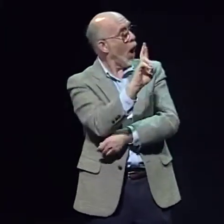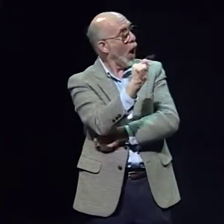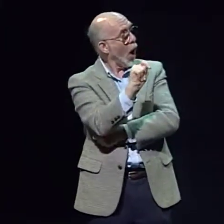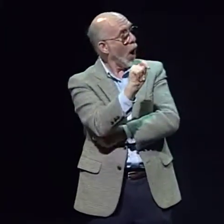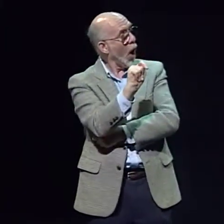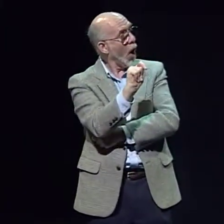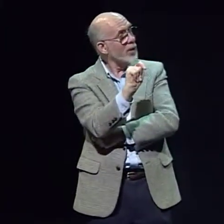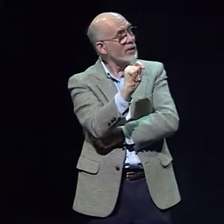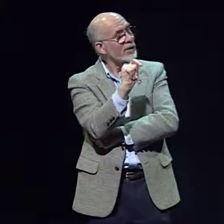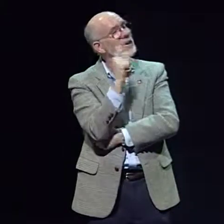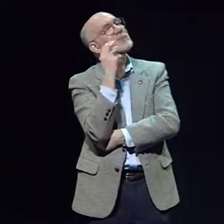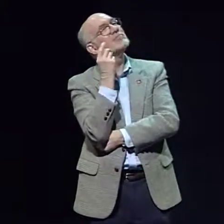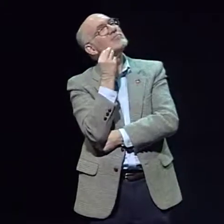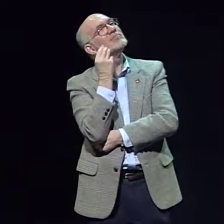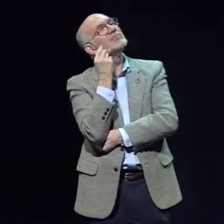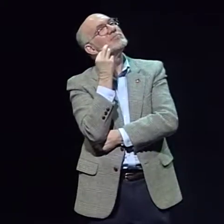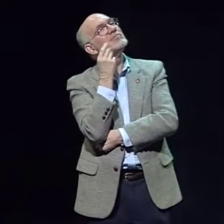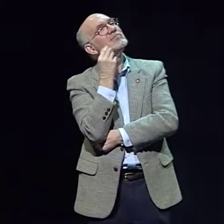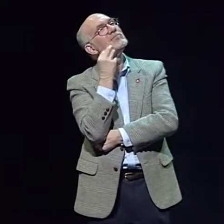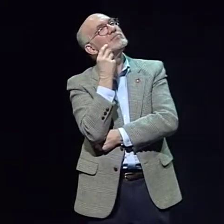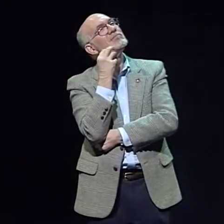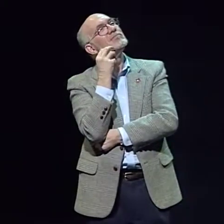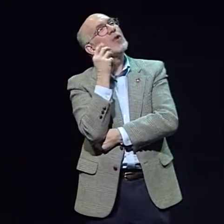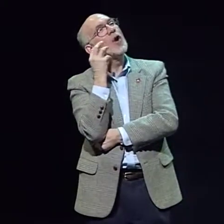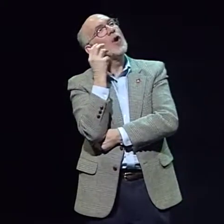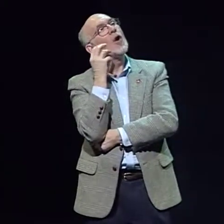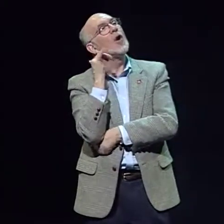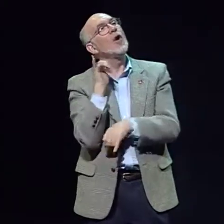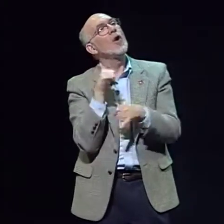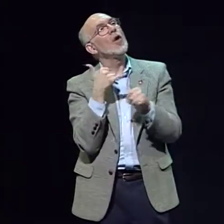AND I FELT LIKE I WAS LOOKING AT A PIECE OF ART.